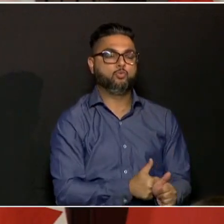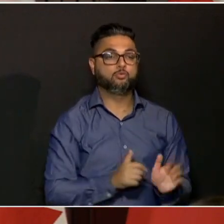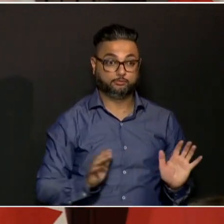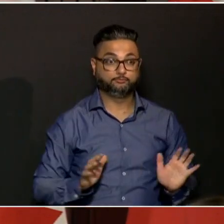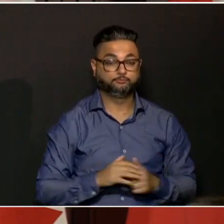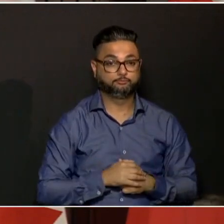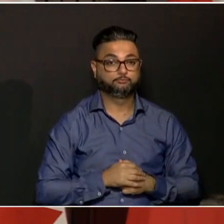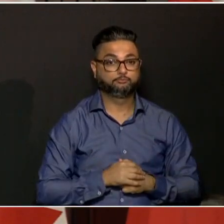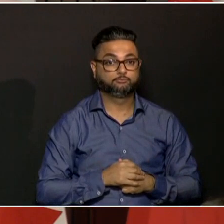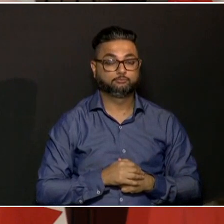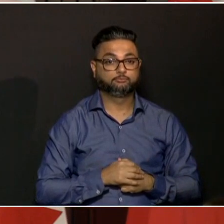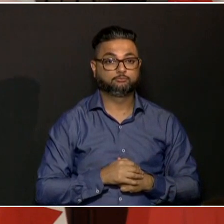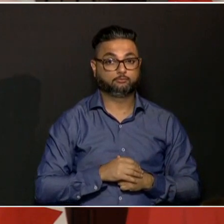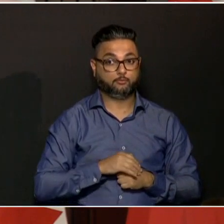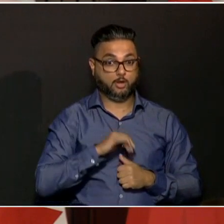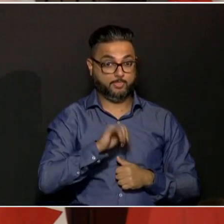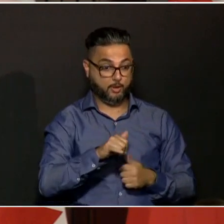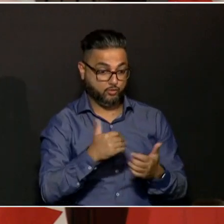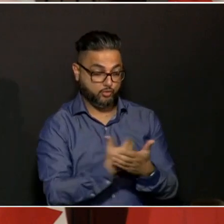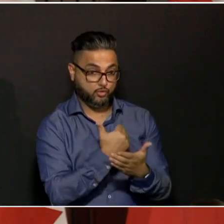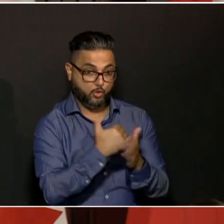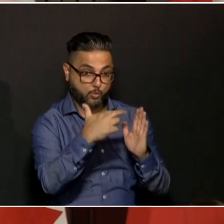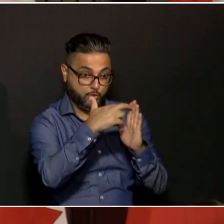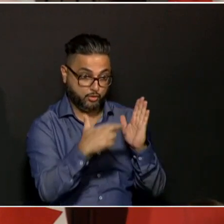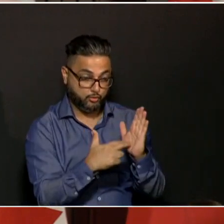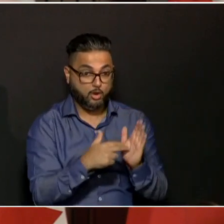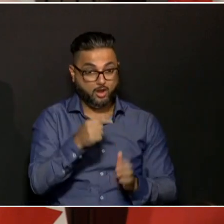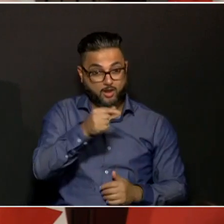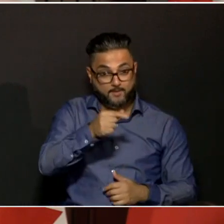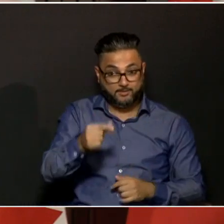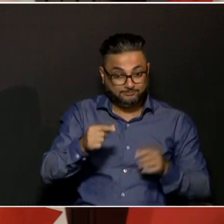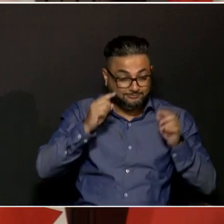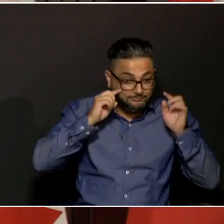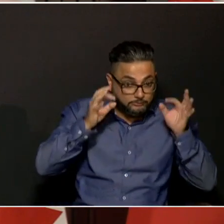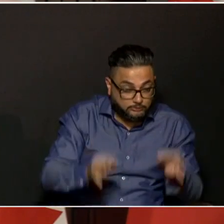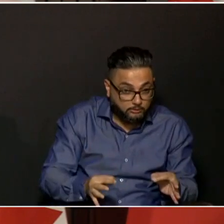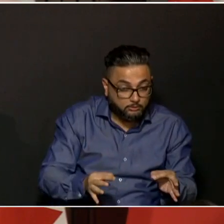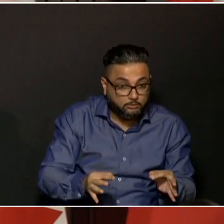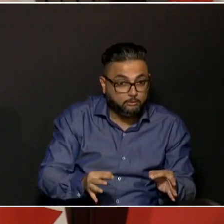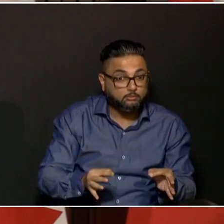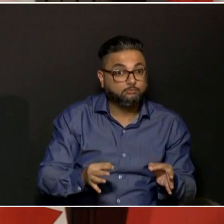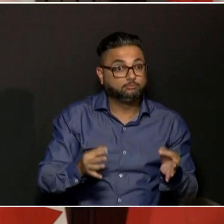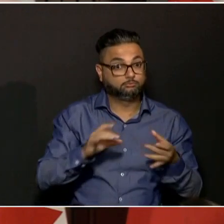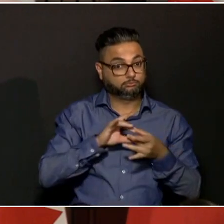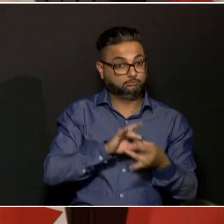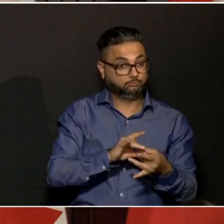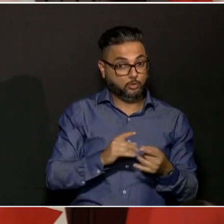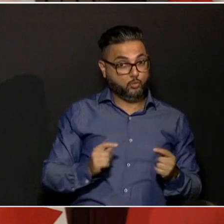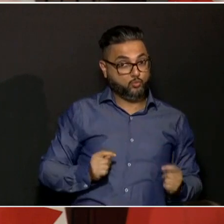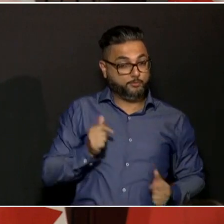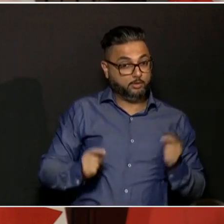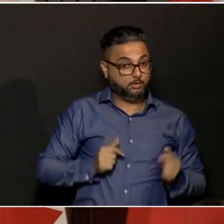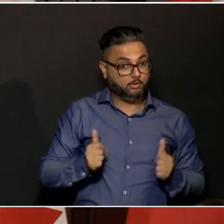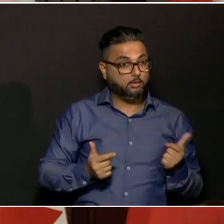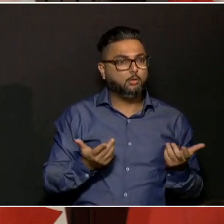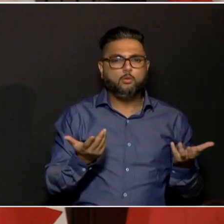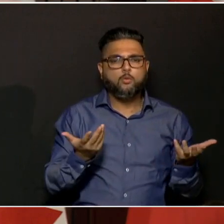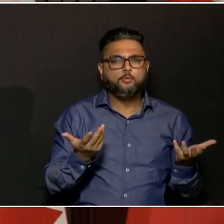Thank you very much and on restrictions did the government make this decision and was this after some straightforward consultation?